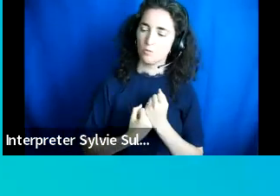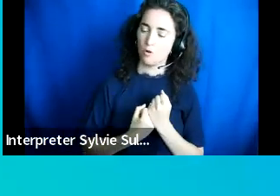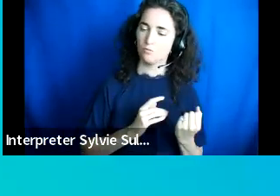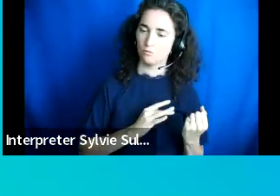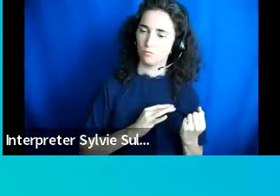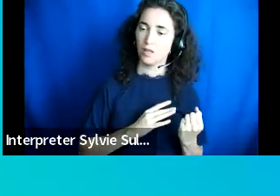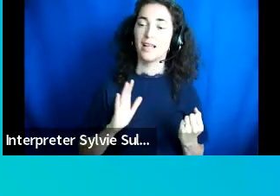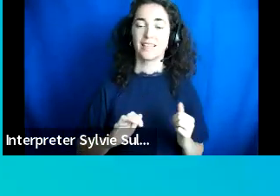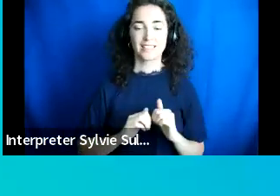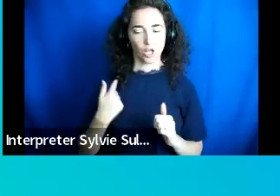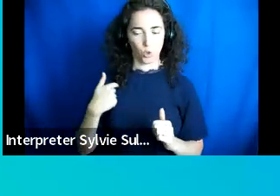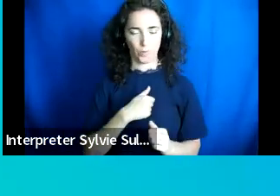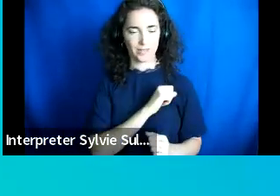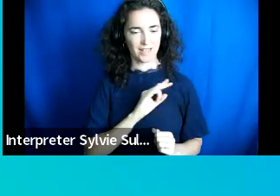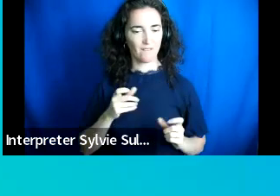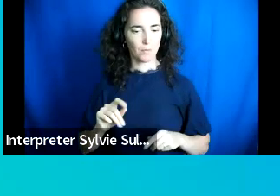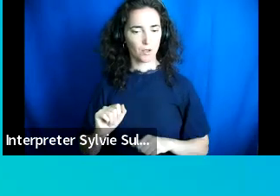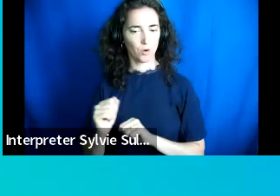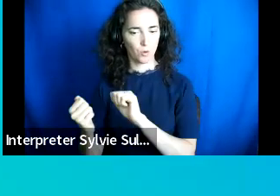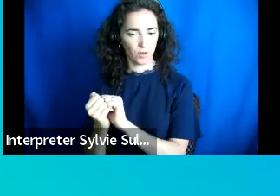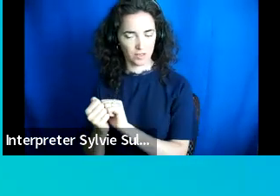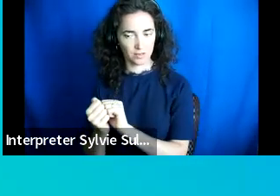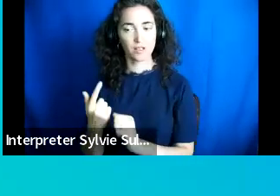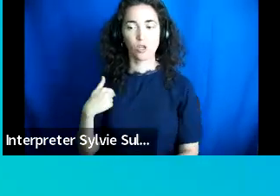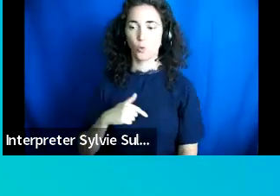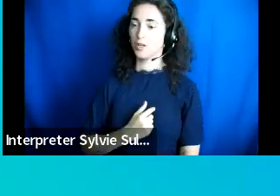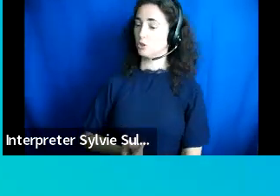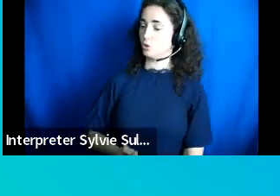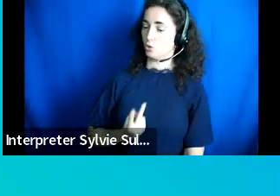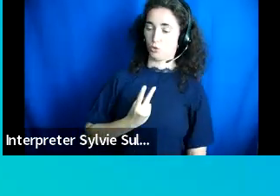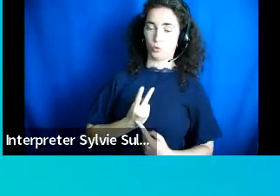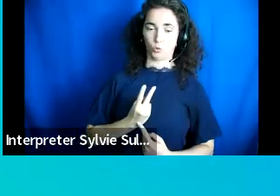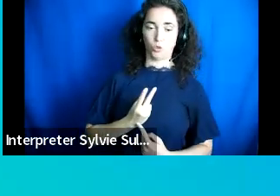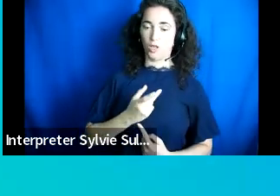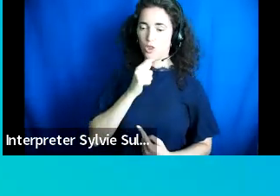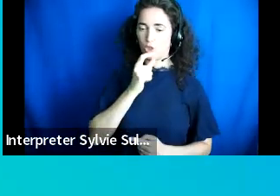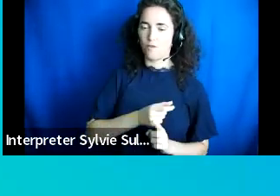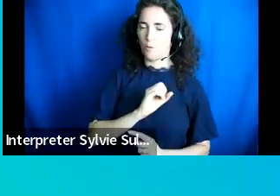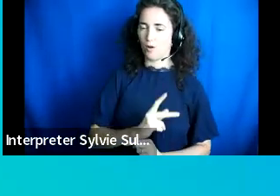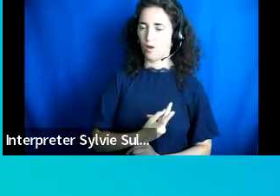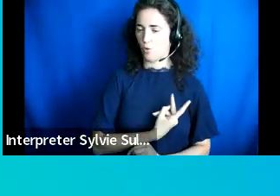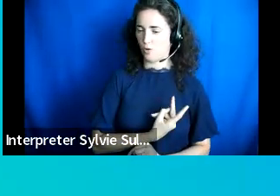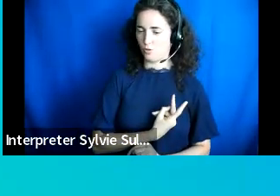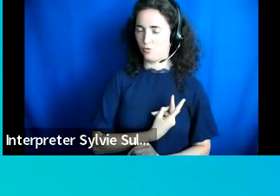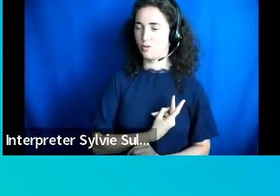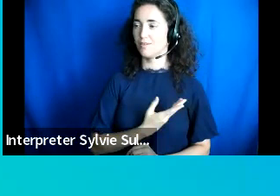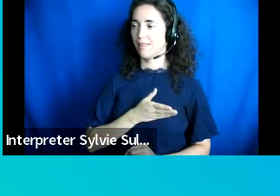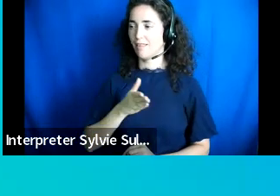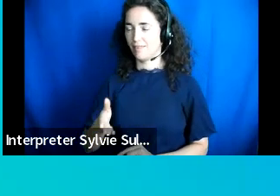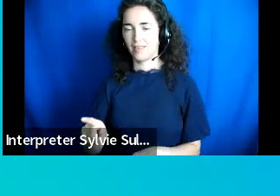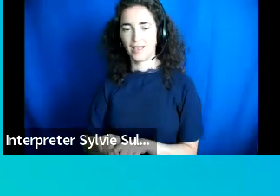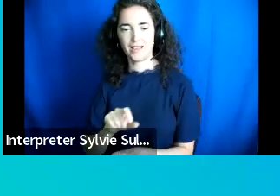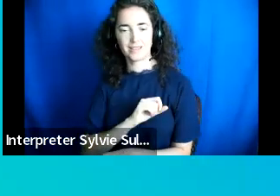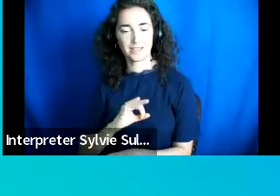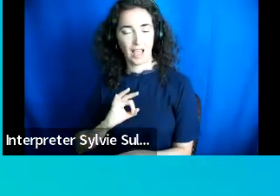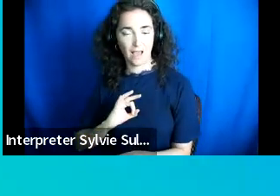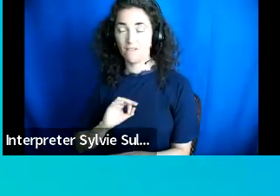We were, we were the only 2 individuals that were not promotional, that were there as staff or in attendance at all.